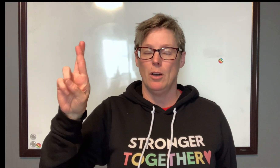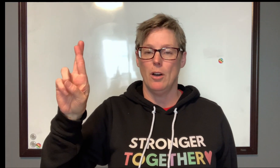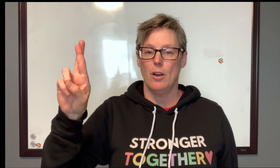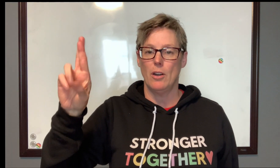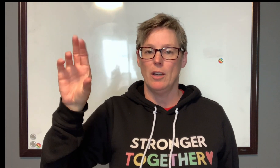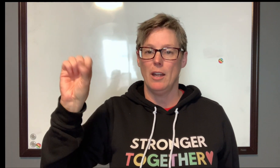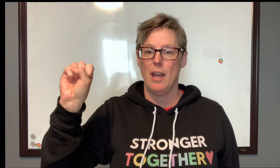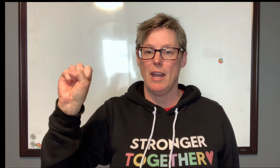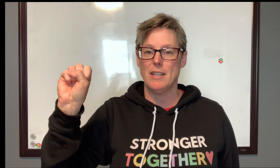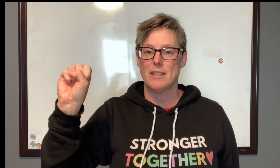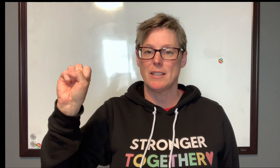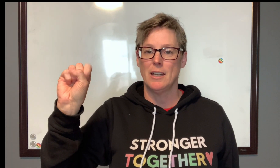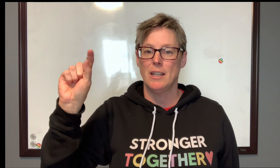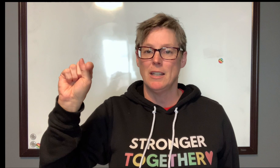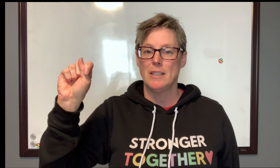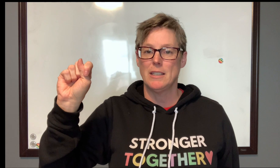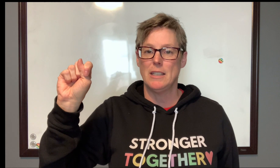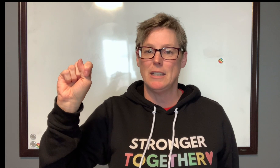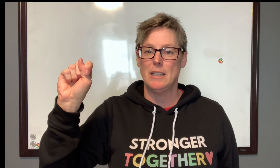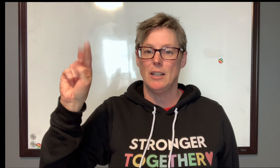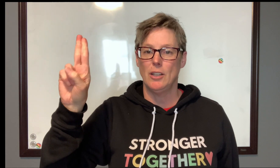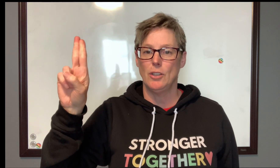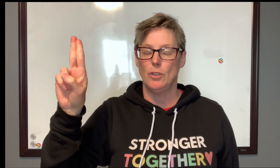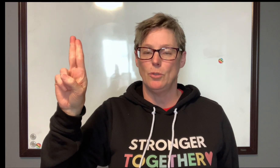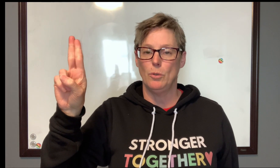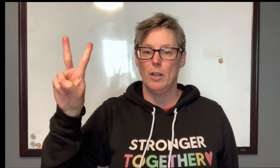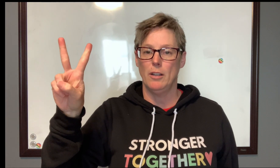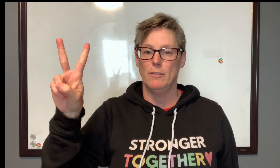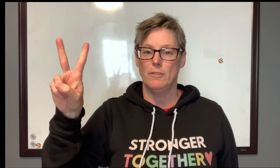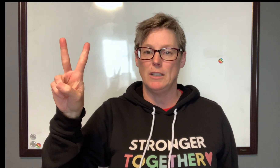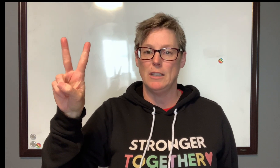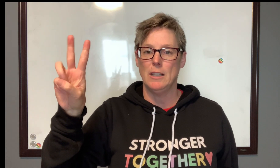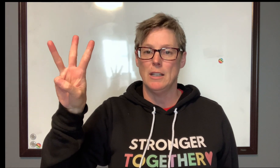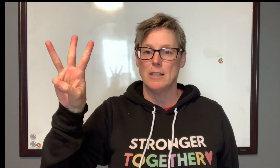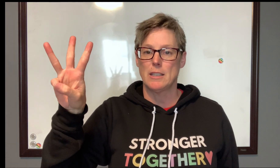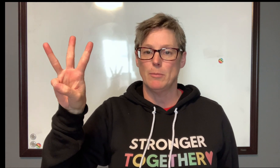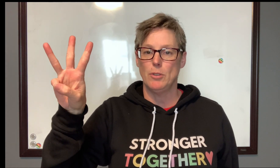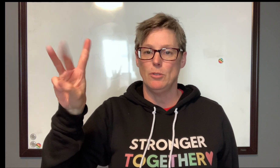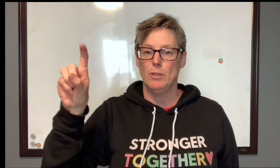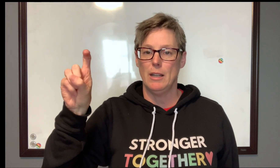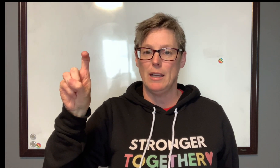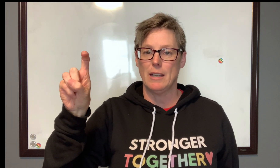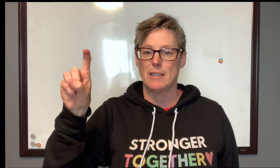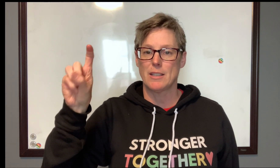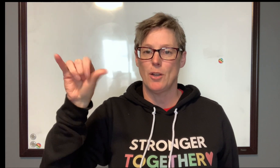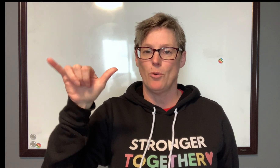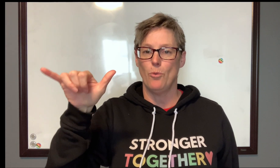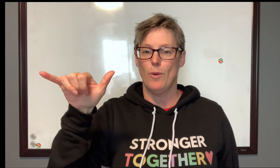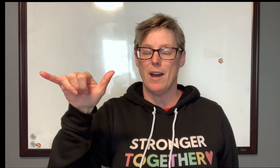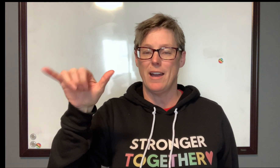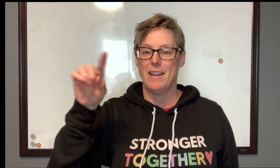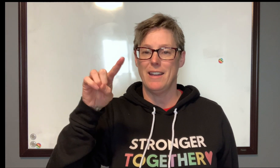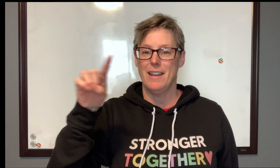r s t u